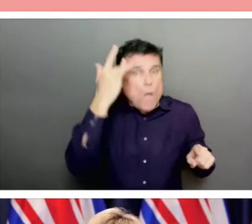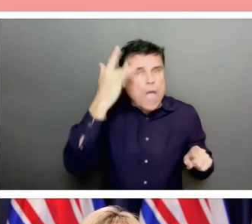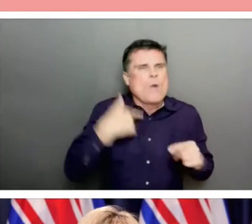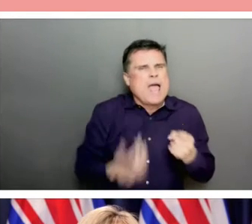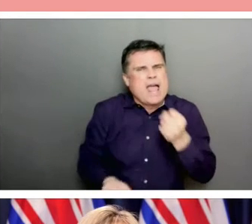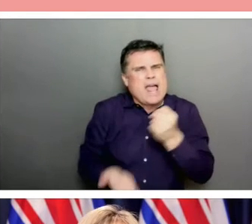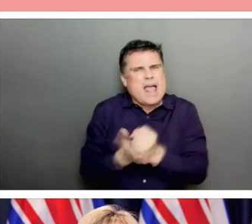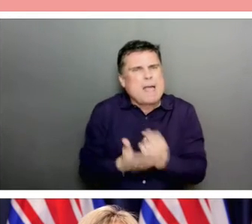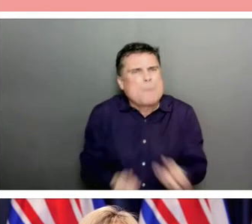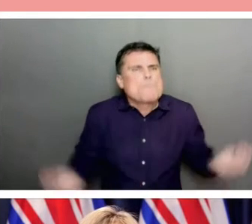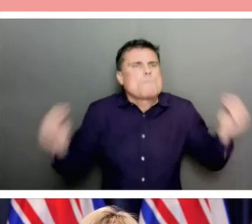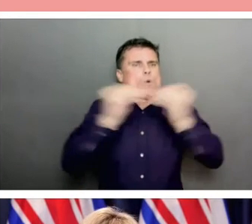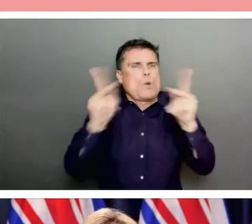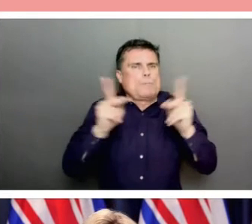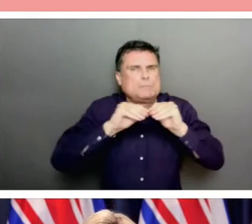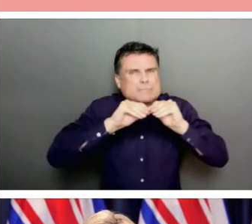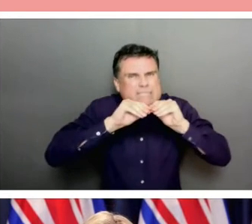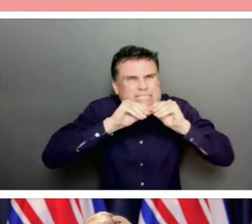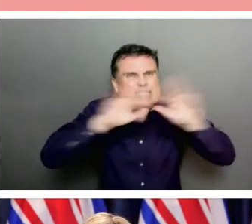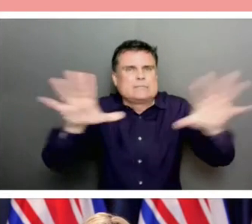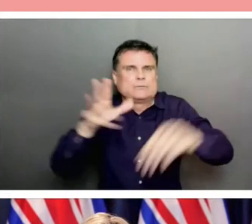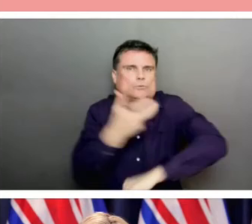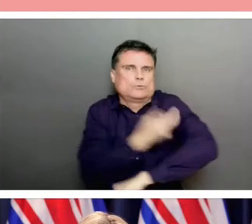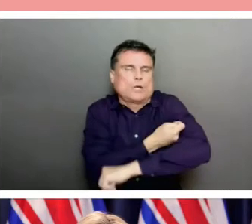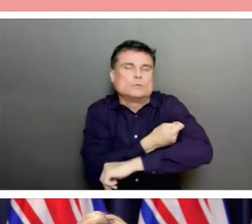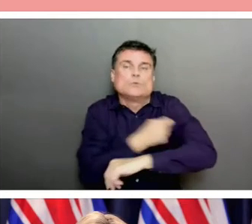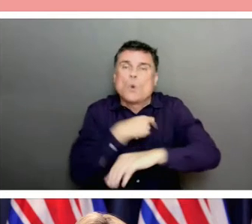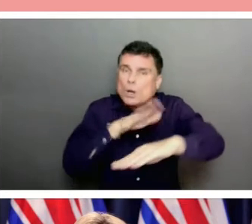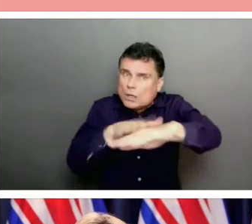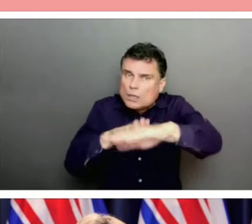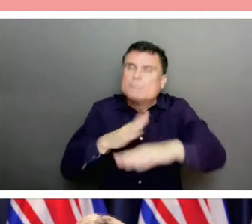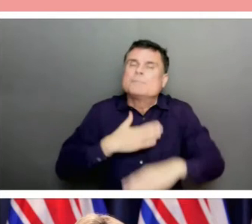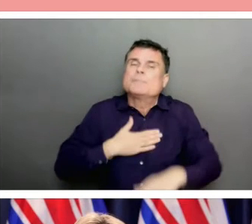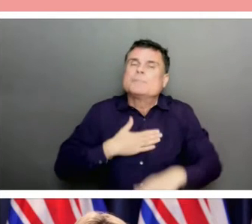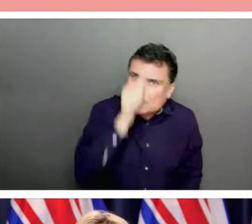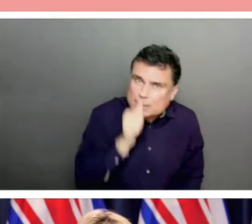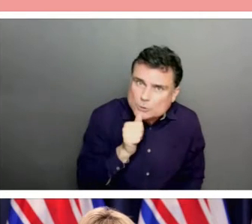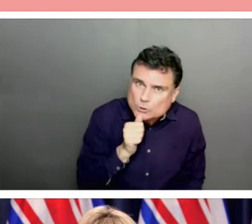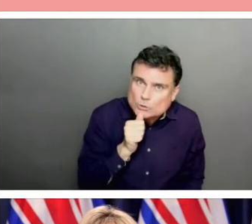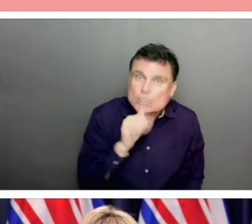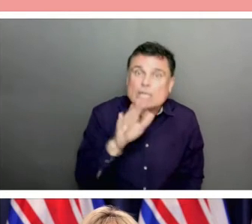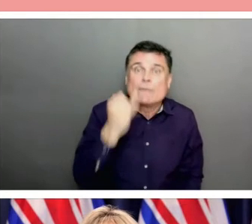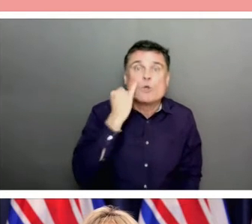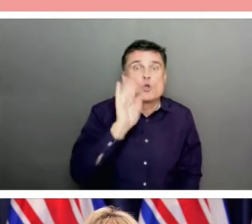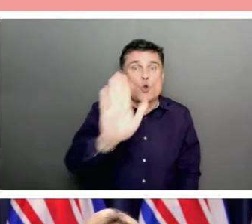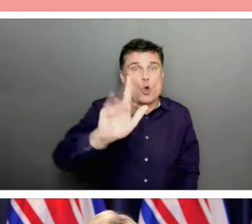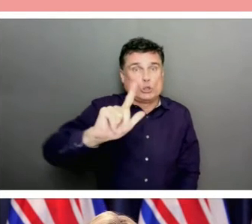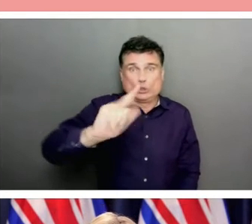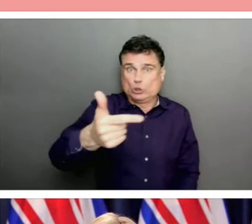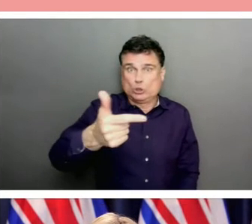during this period of time when we are still seeing a lot of trans transmission in our communities.